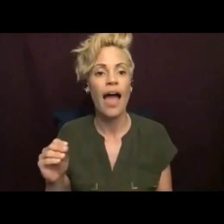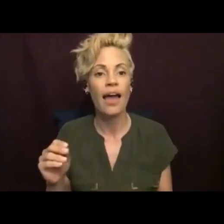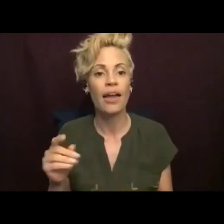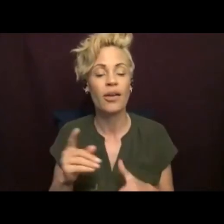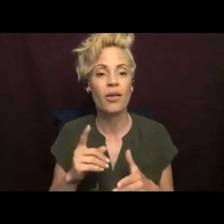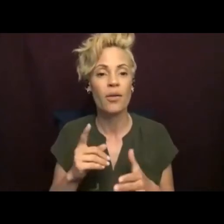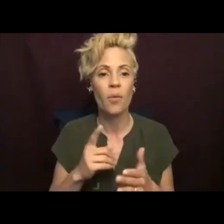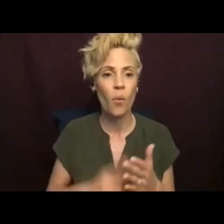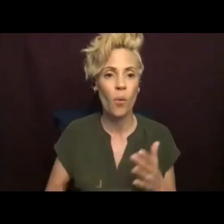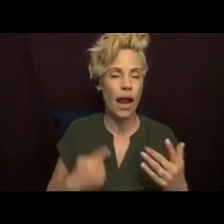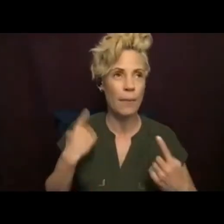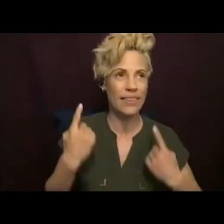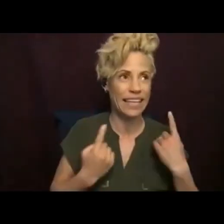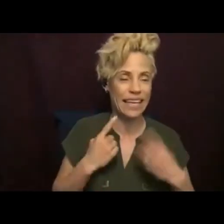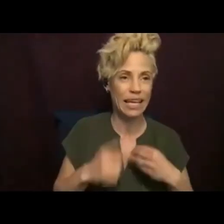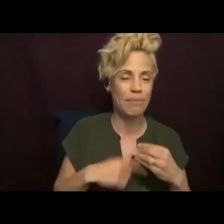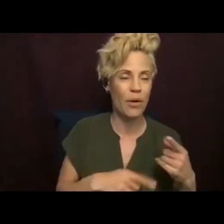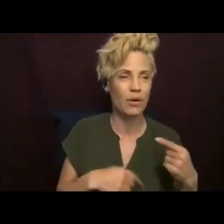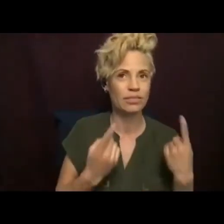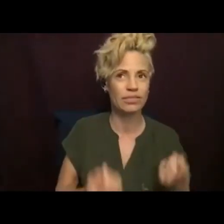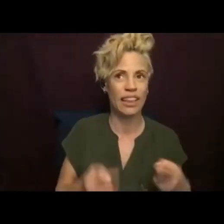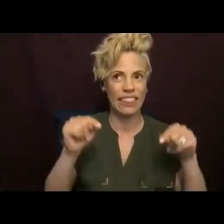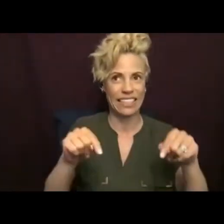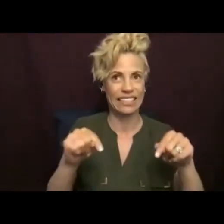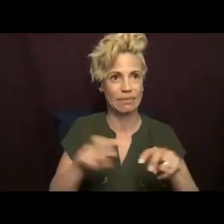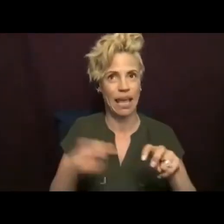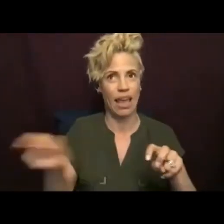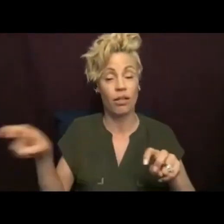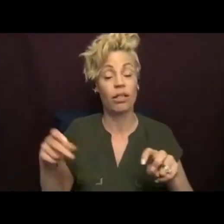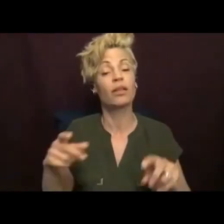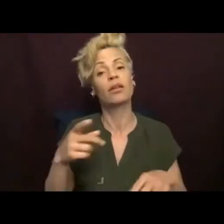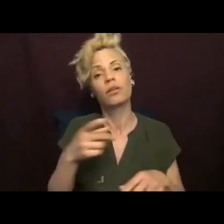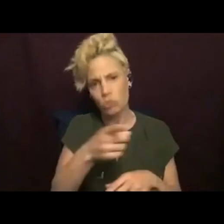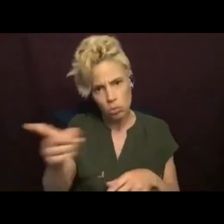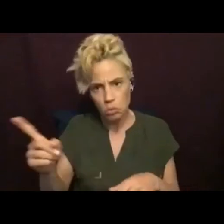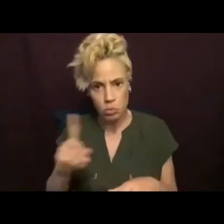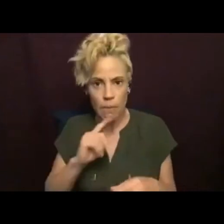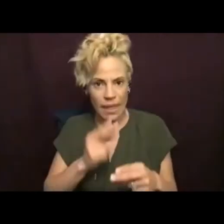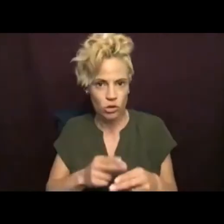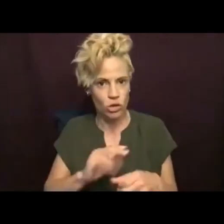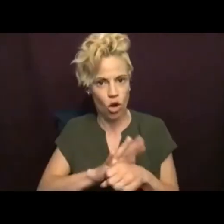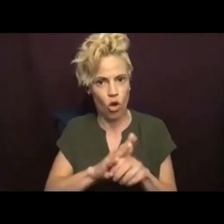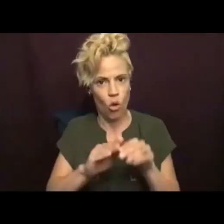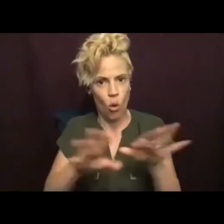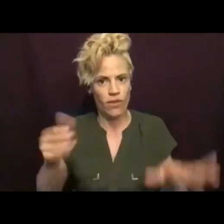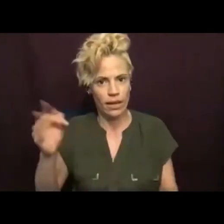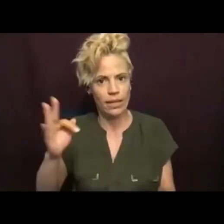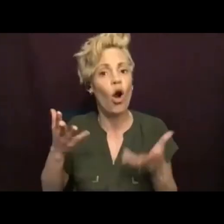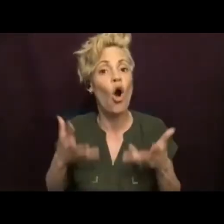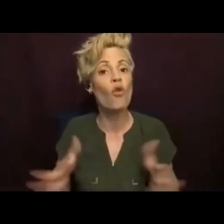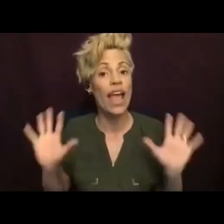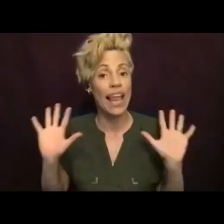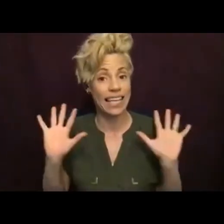we've brought up COVID-19 already and one of the things that I see a lot in some good reporting about COVID